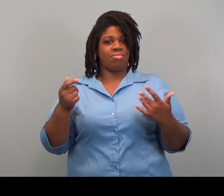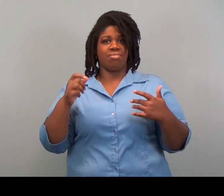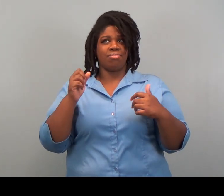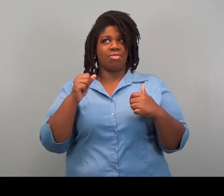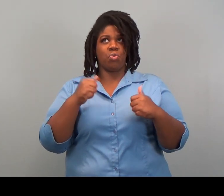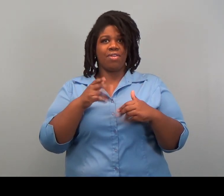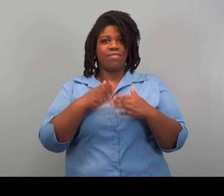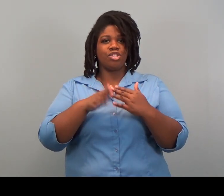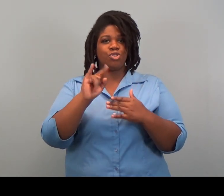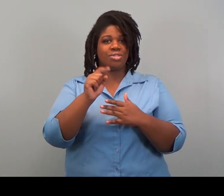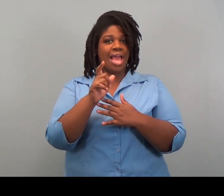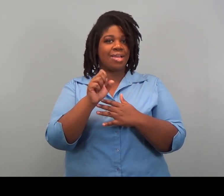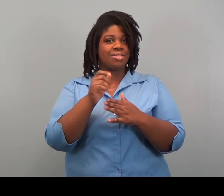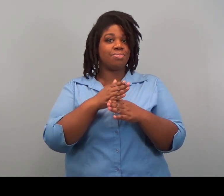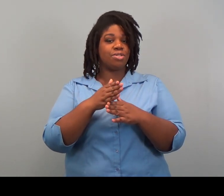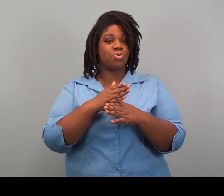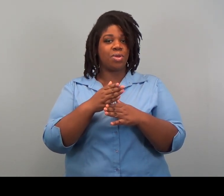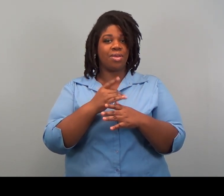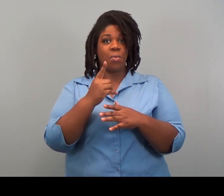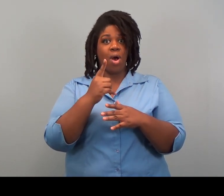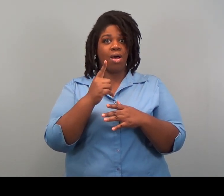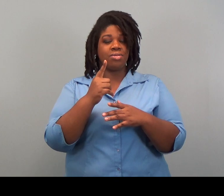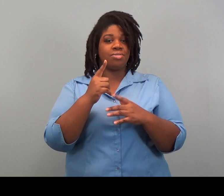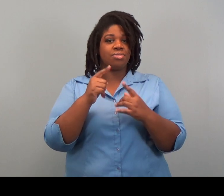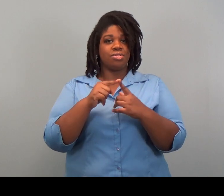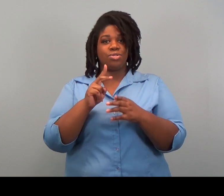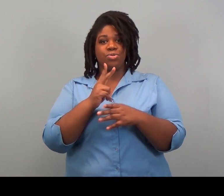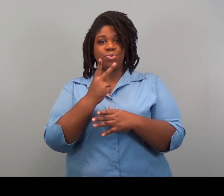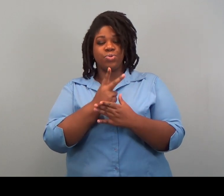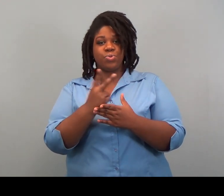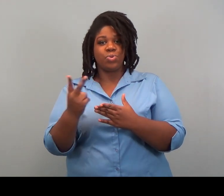You know between one week, maybe two weeks.